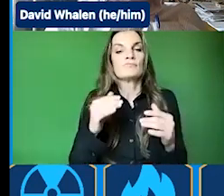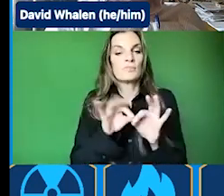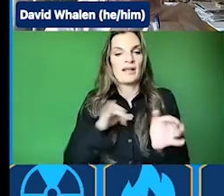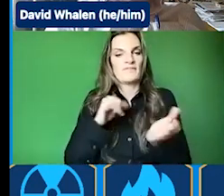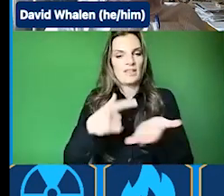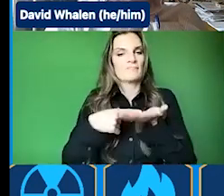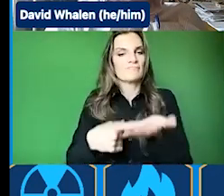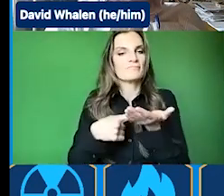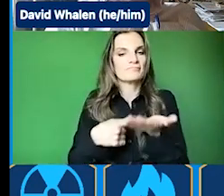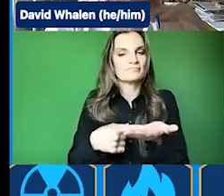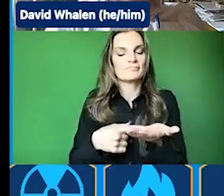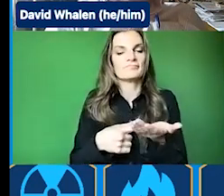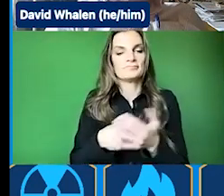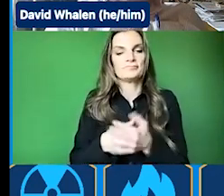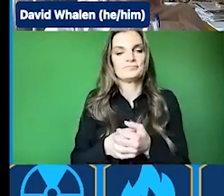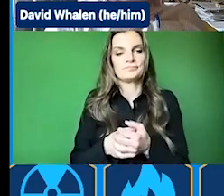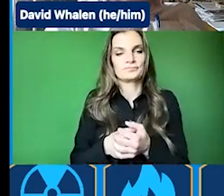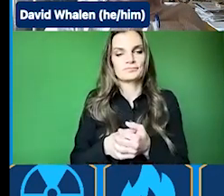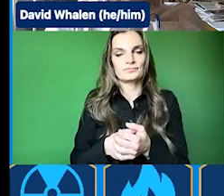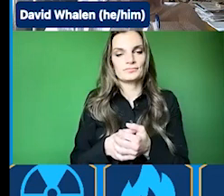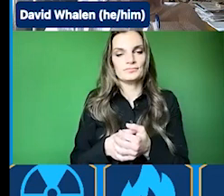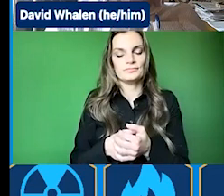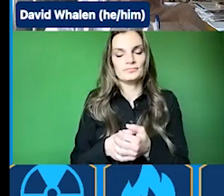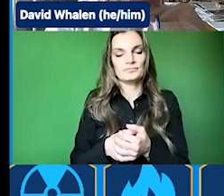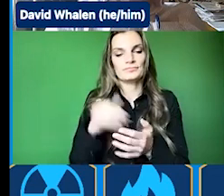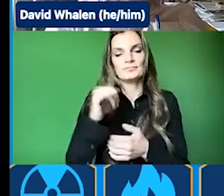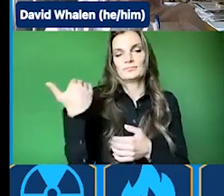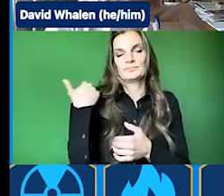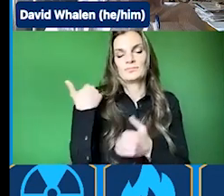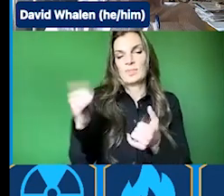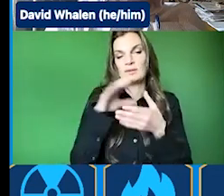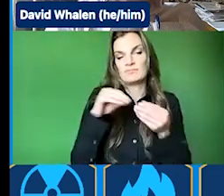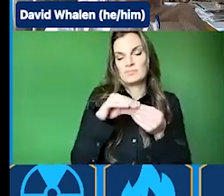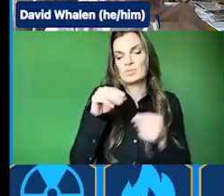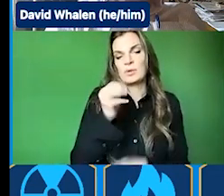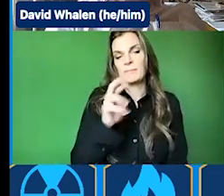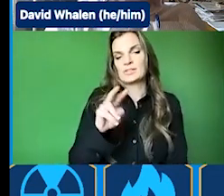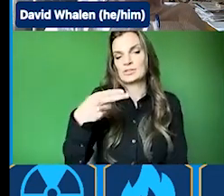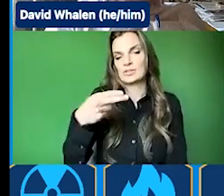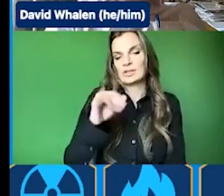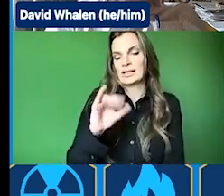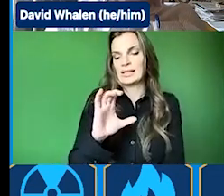institutional levels. So Laura mentioned the case of Mr. Hickson who was denied care due